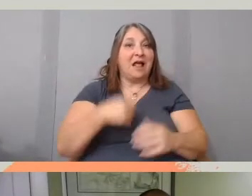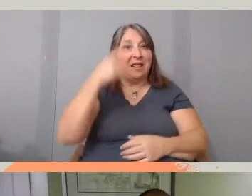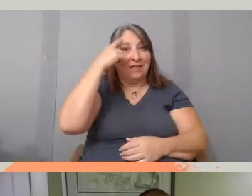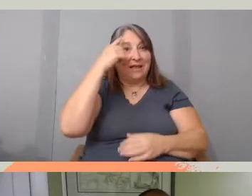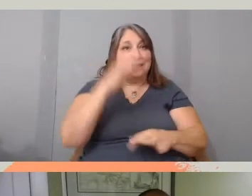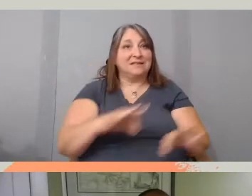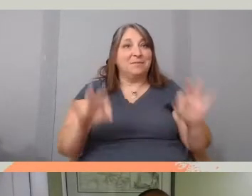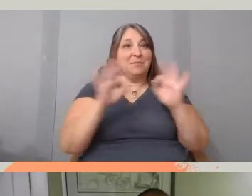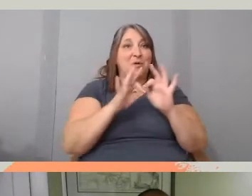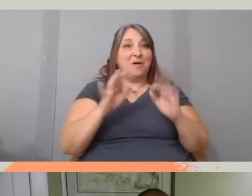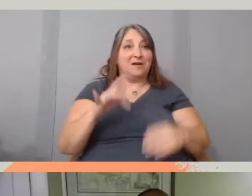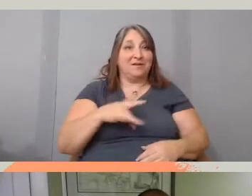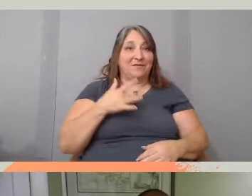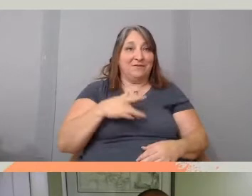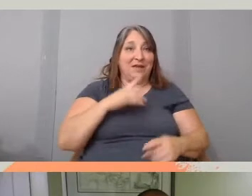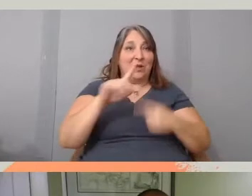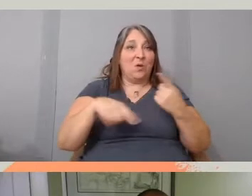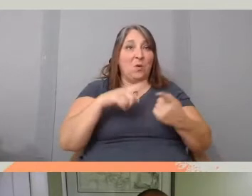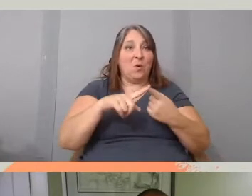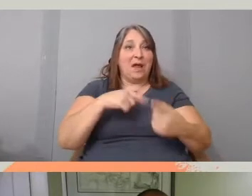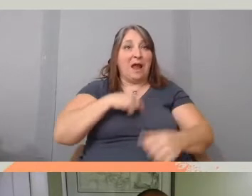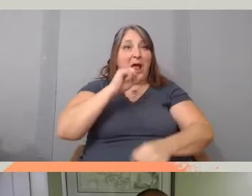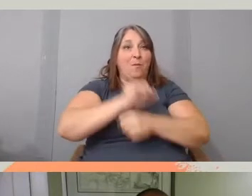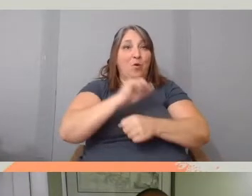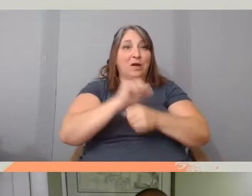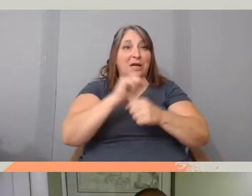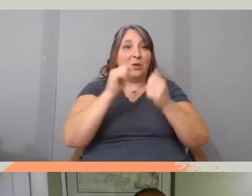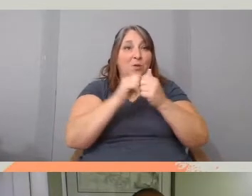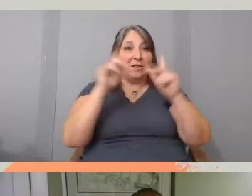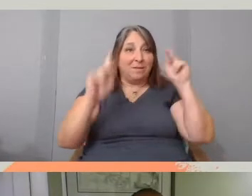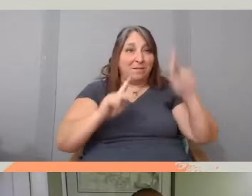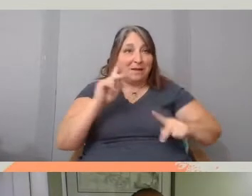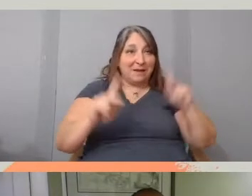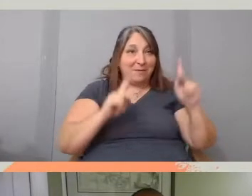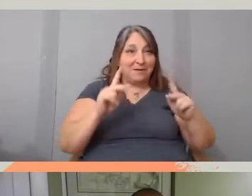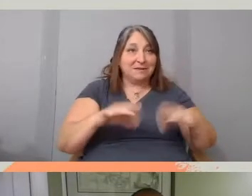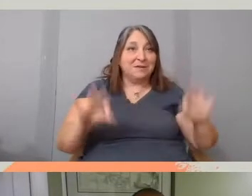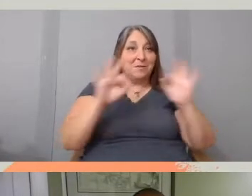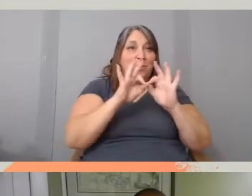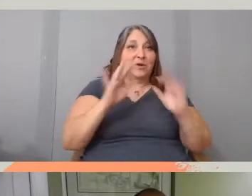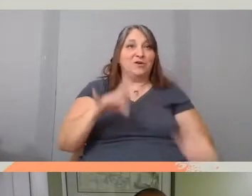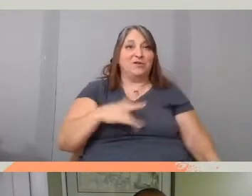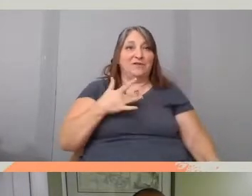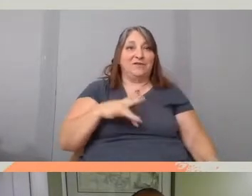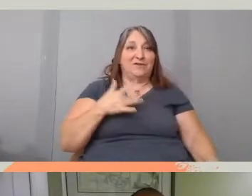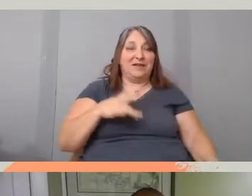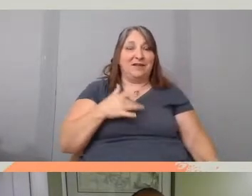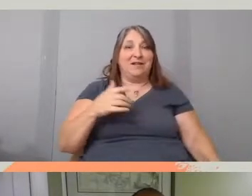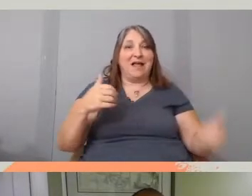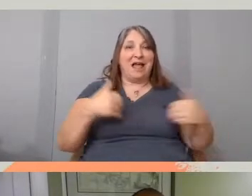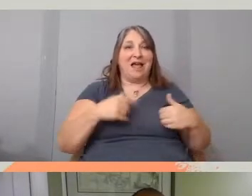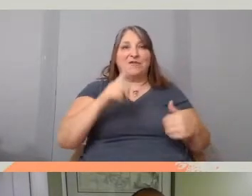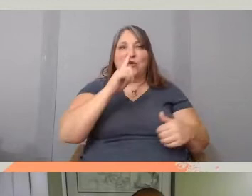like when you're working with people to feel that, you know, you have a real bond,